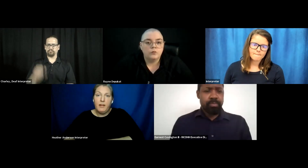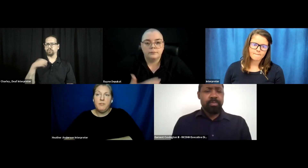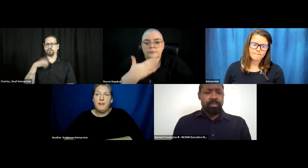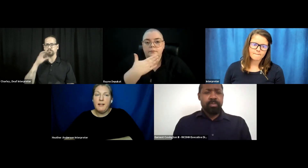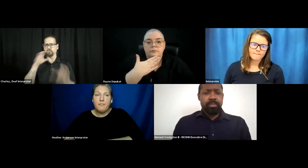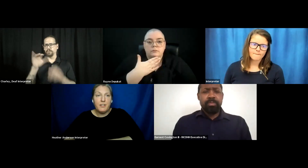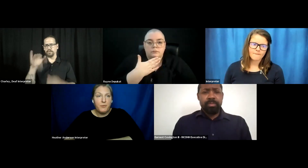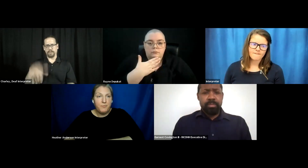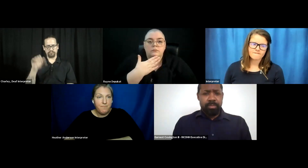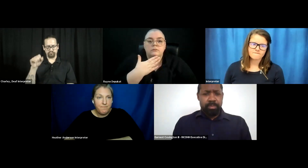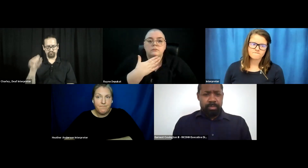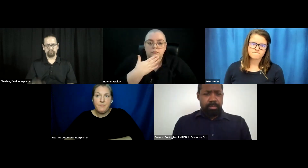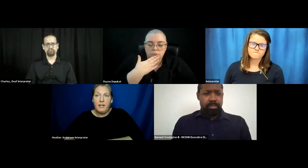I will find out for you.